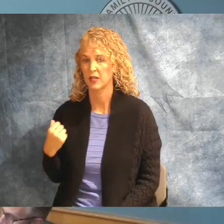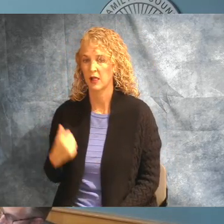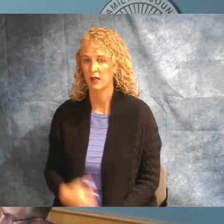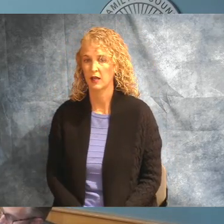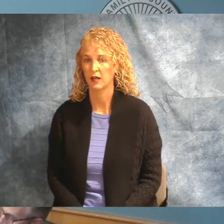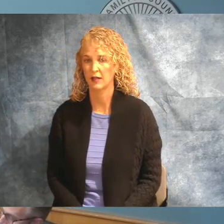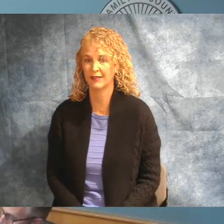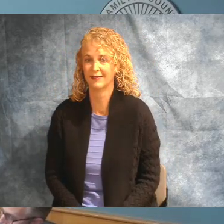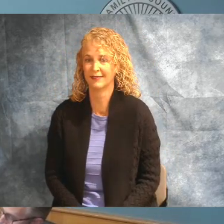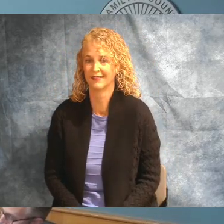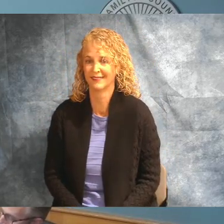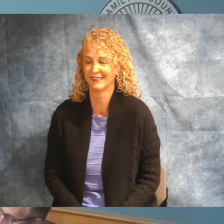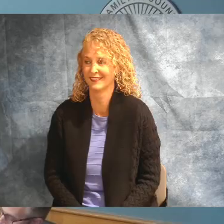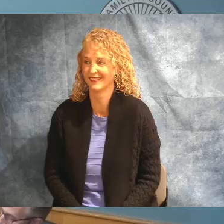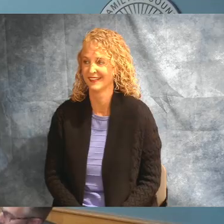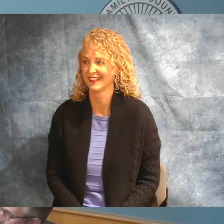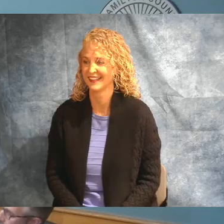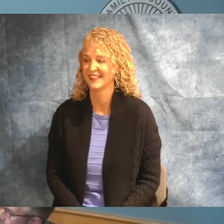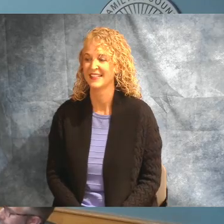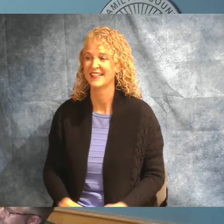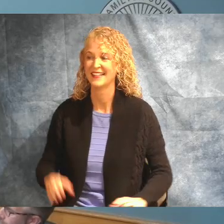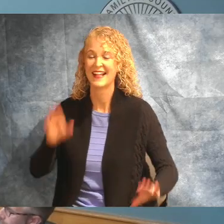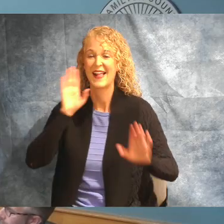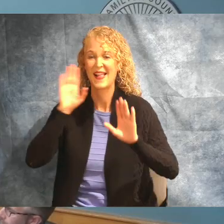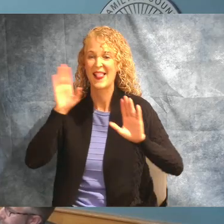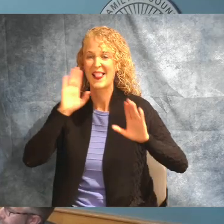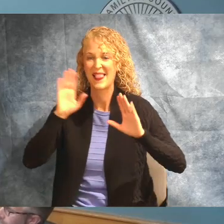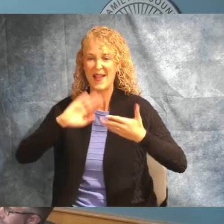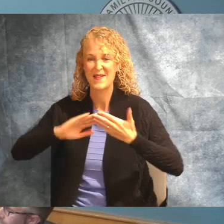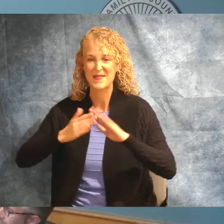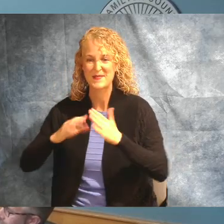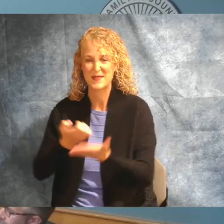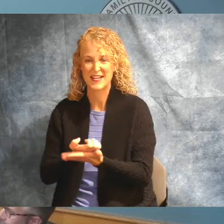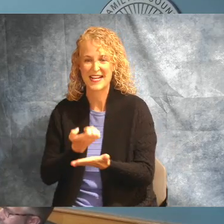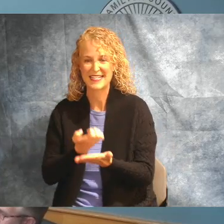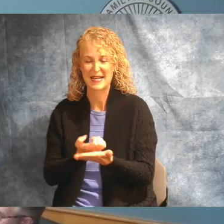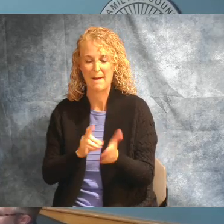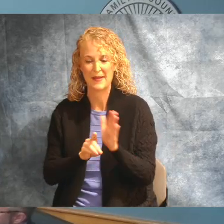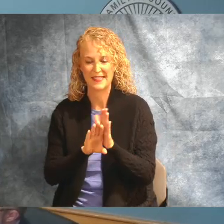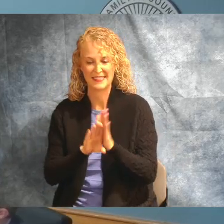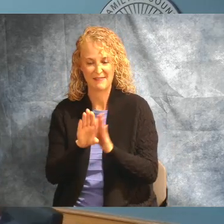community develop community economic development Administrator and today I'm presenting the Board